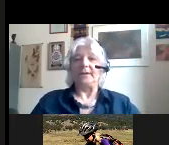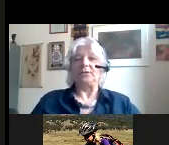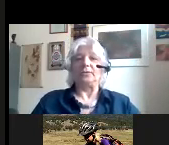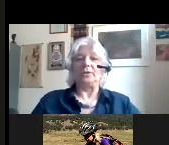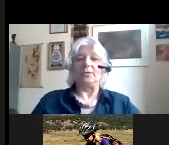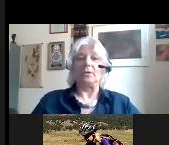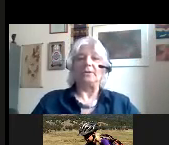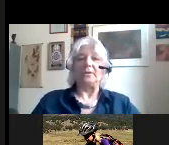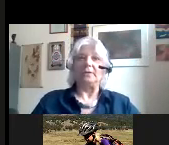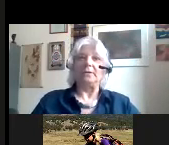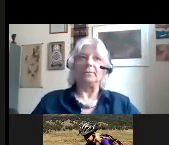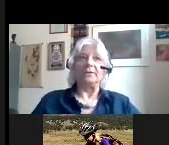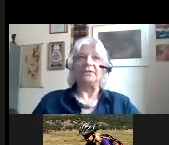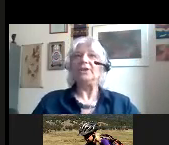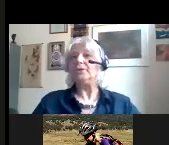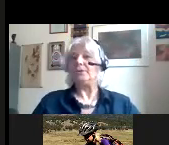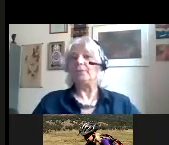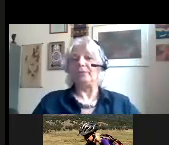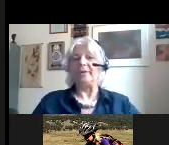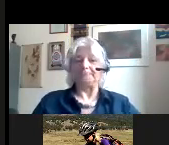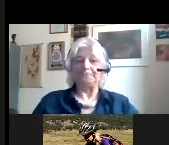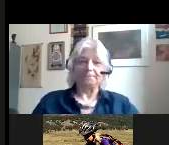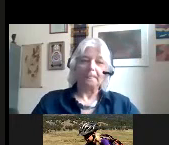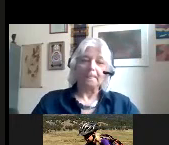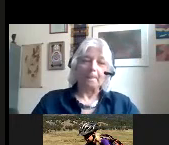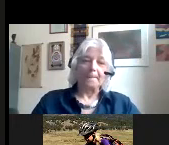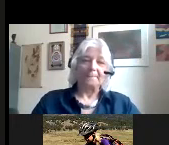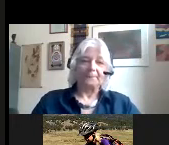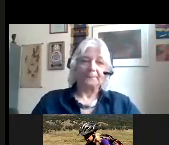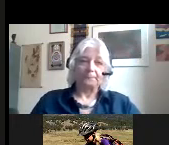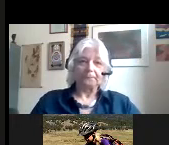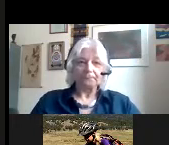sure, continuous improvement.